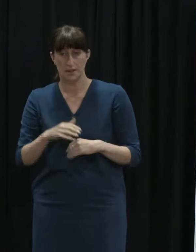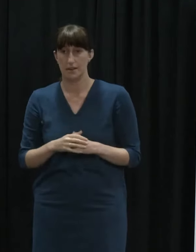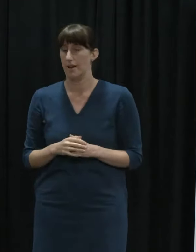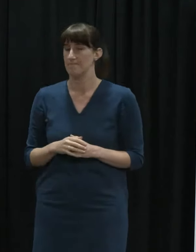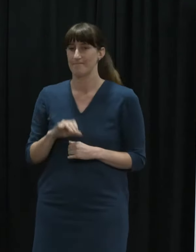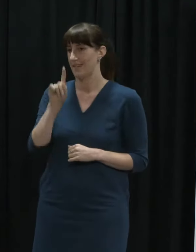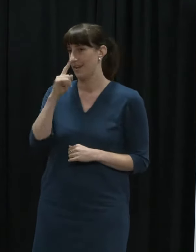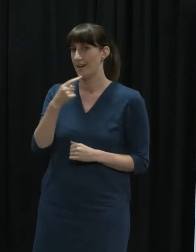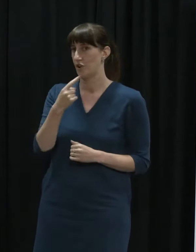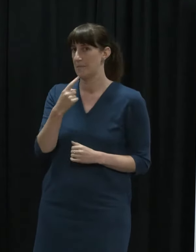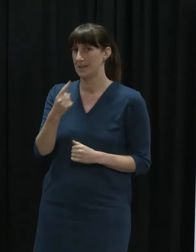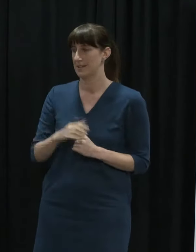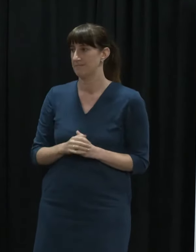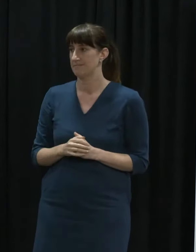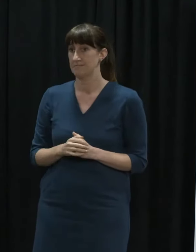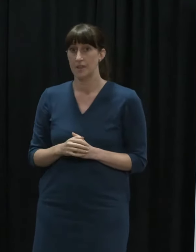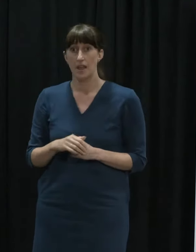I am not going to comment on